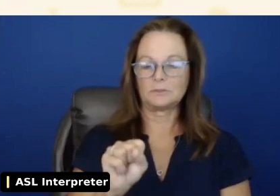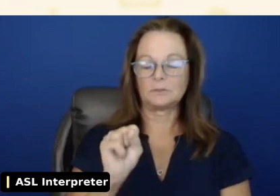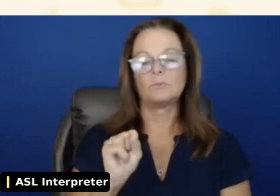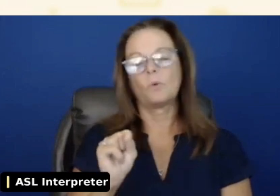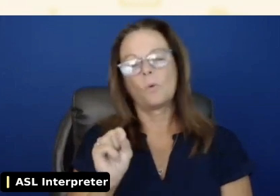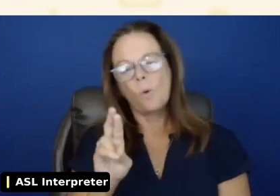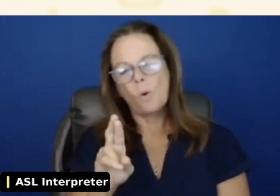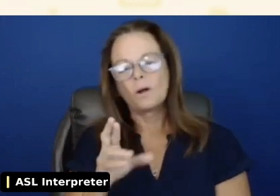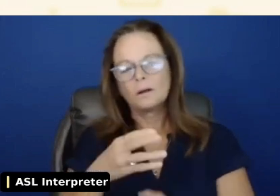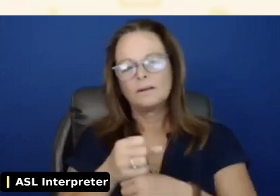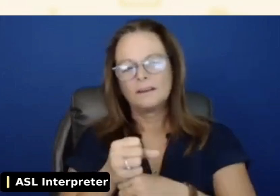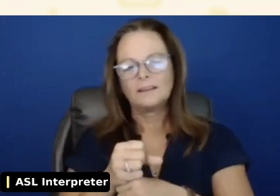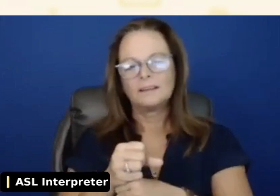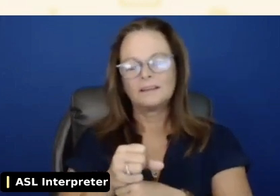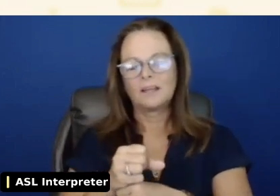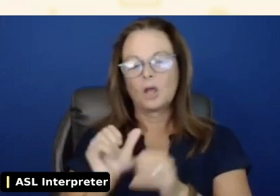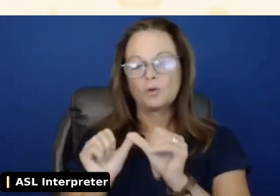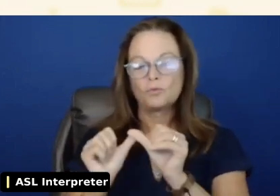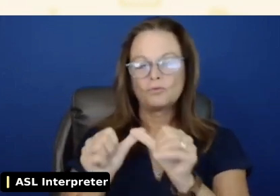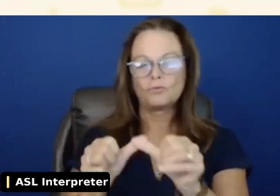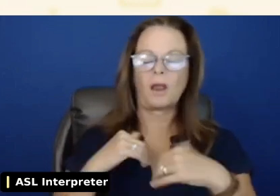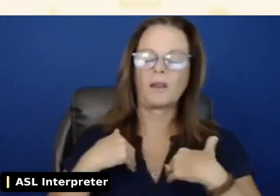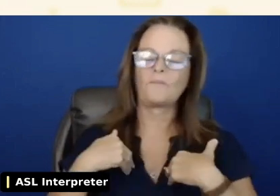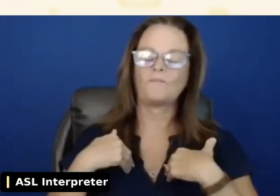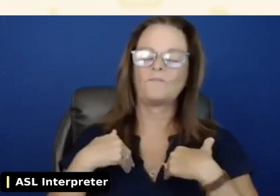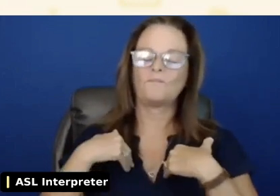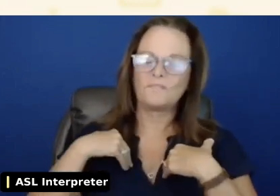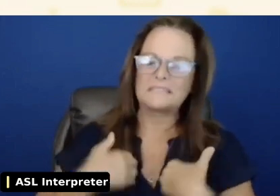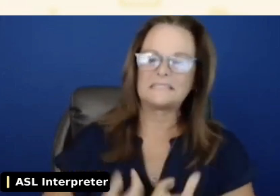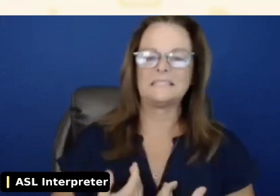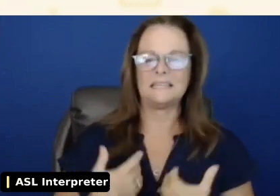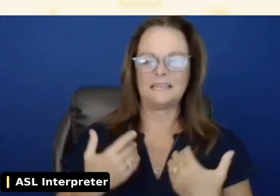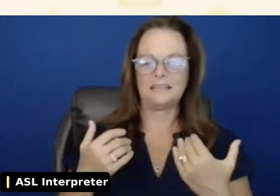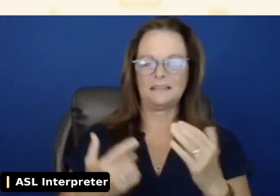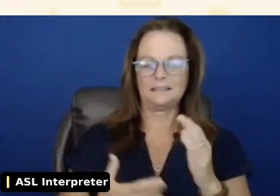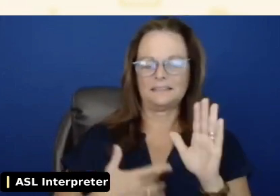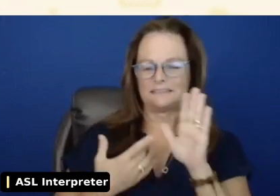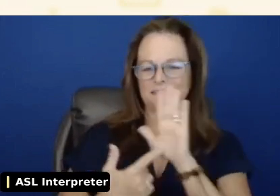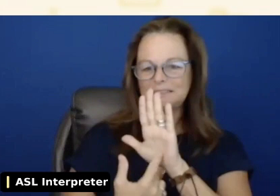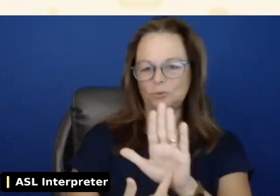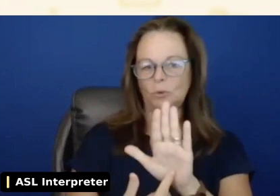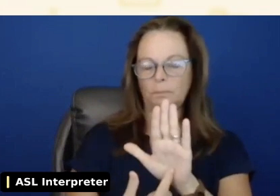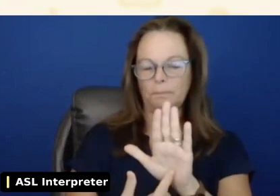And it's also a condition characterized by really heavy fatigue